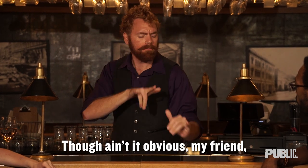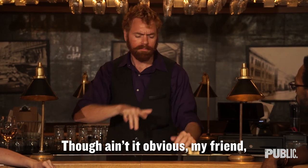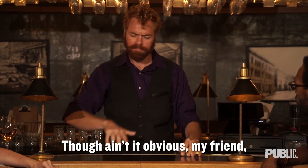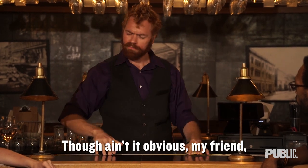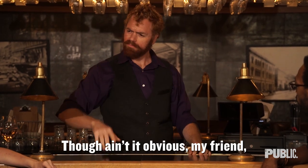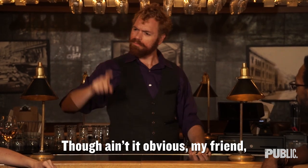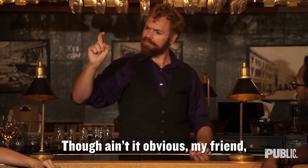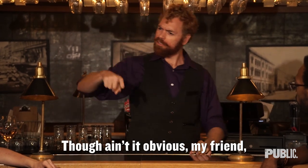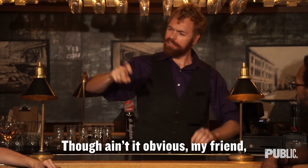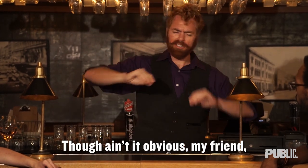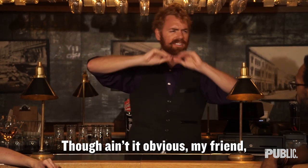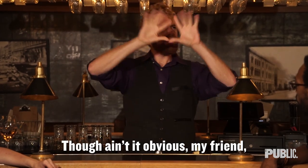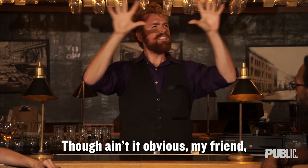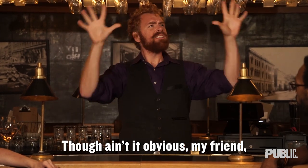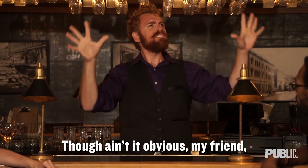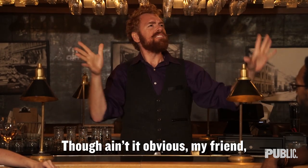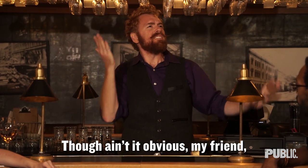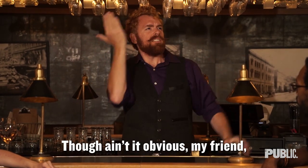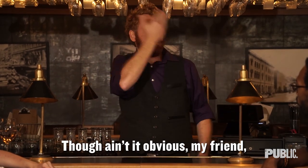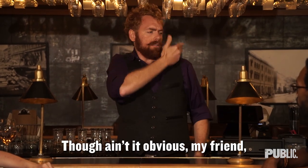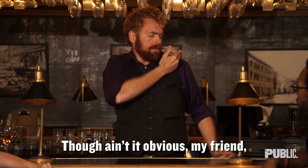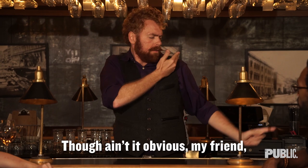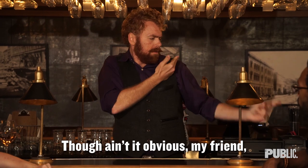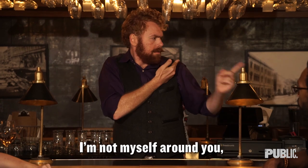Though ain't it obvious, my friend,